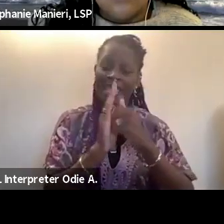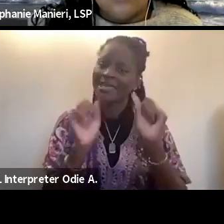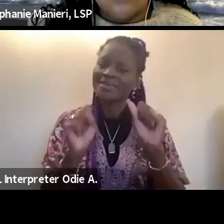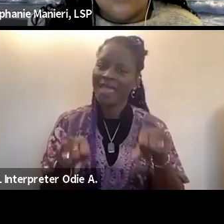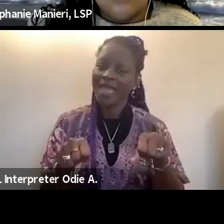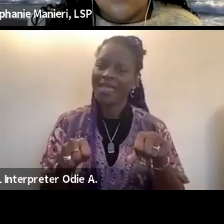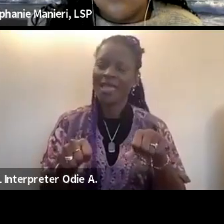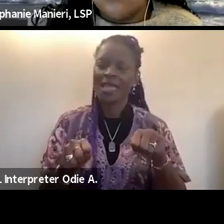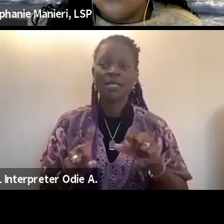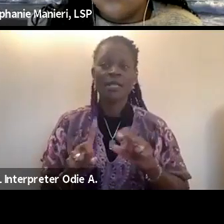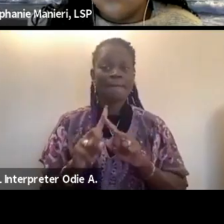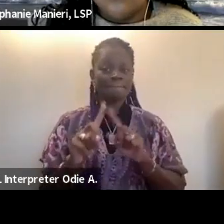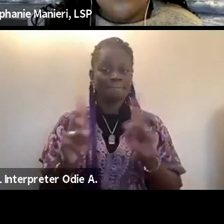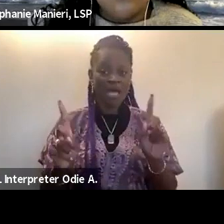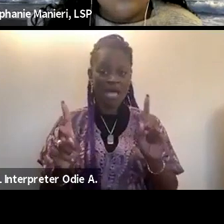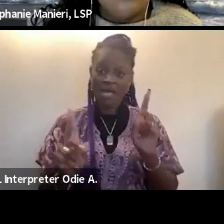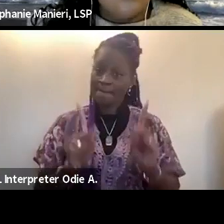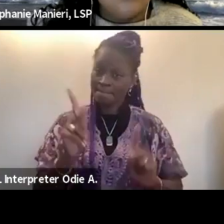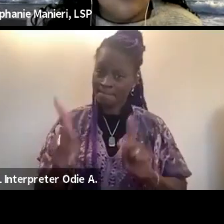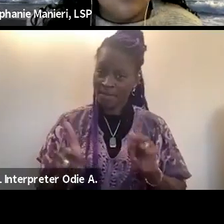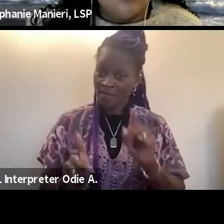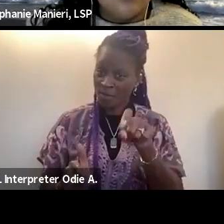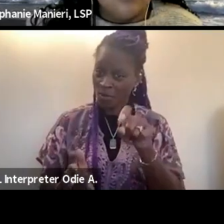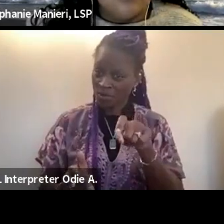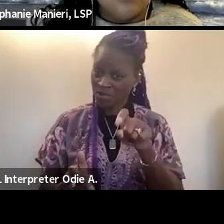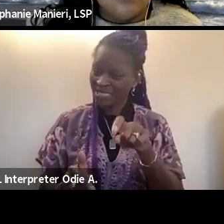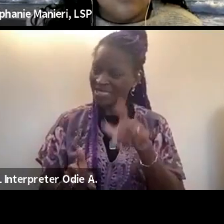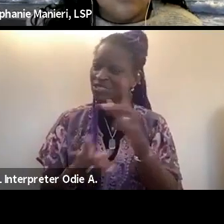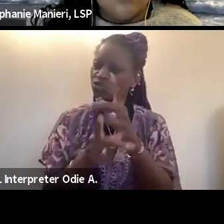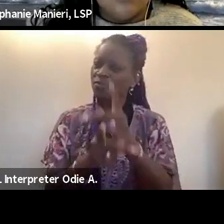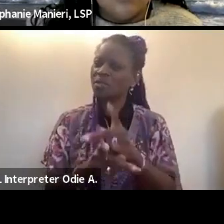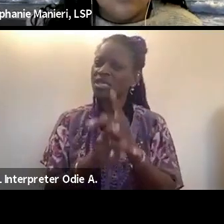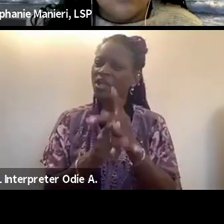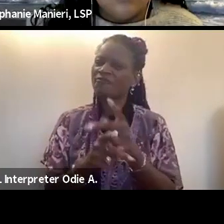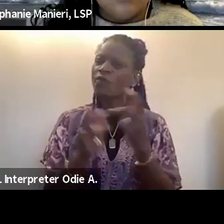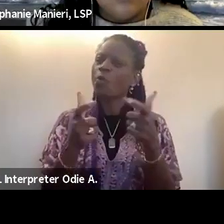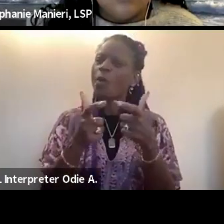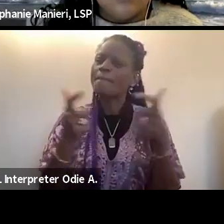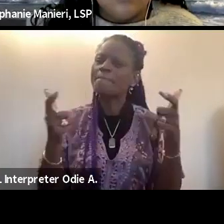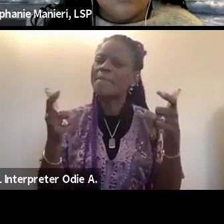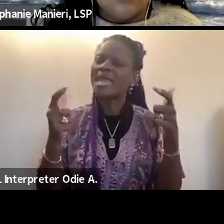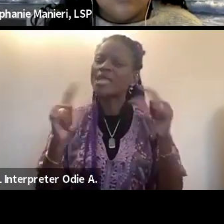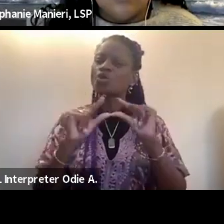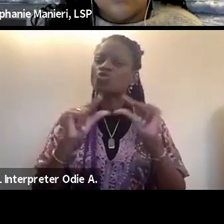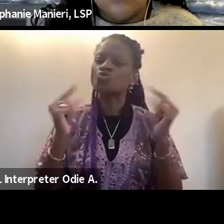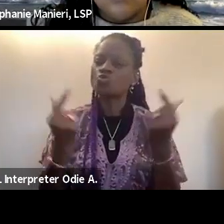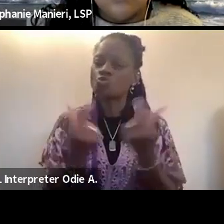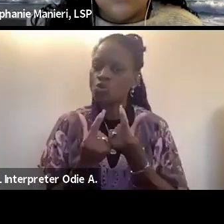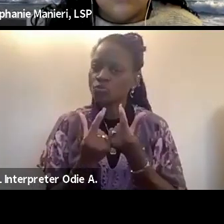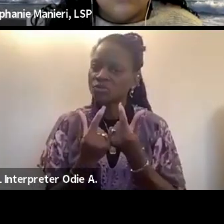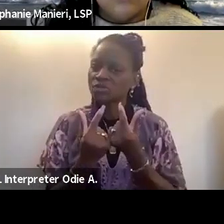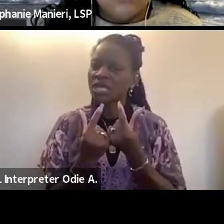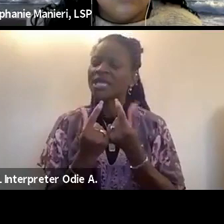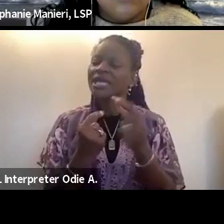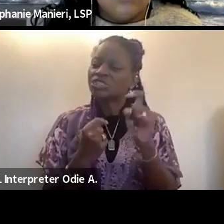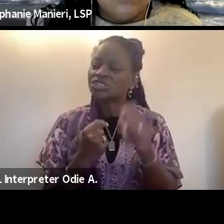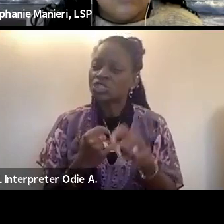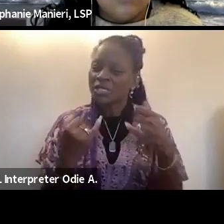But trick or treaters should avoid large groups and should wear a mask that covers their mouth and mood before eating any treats,